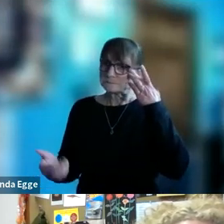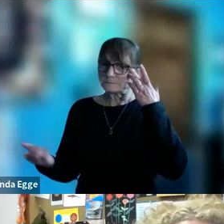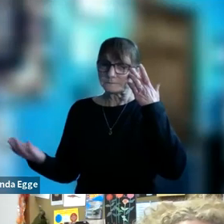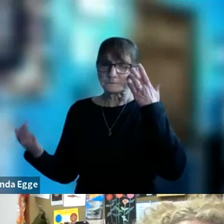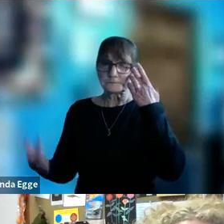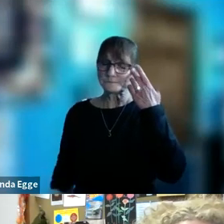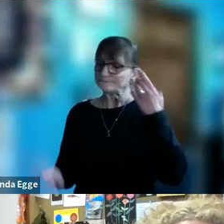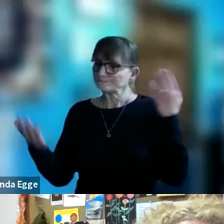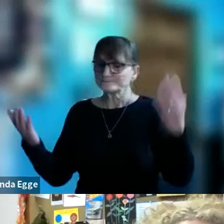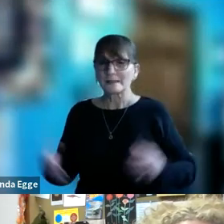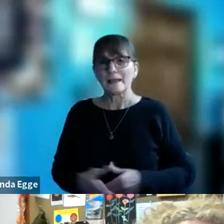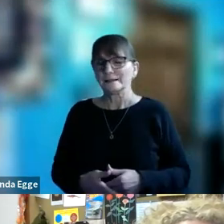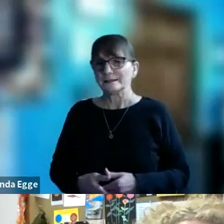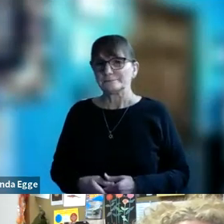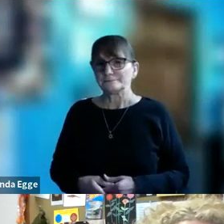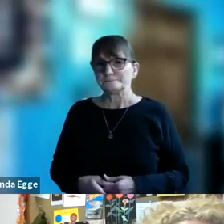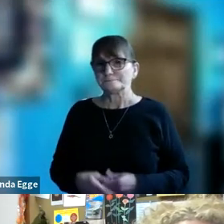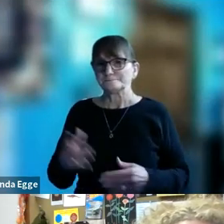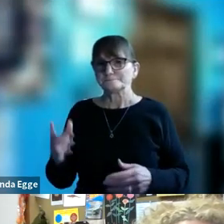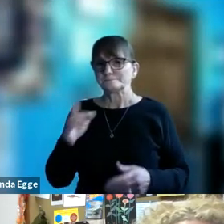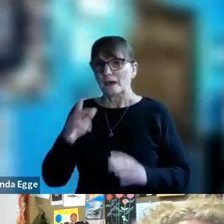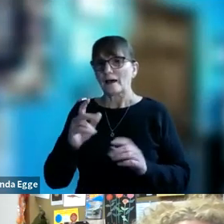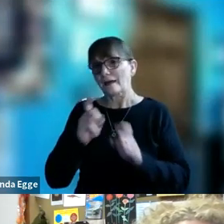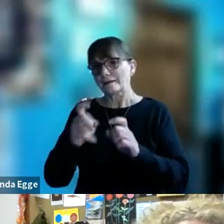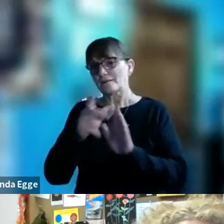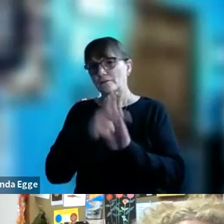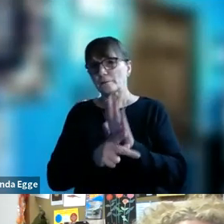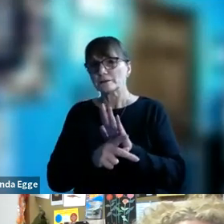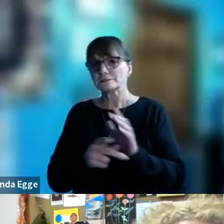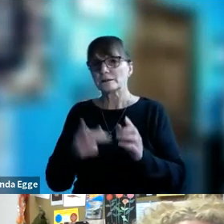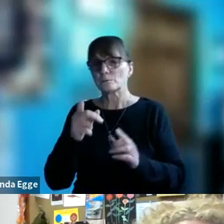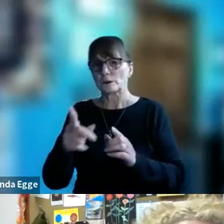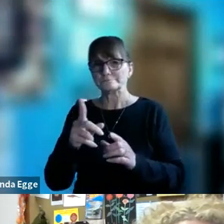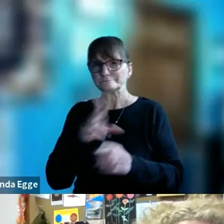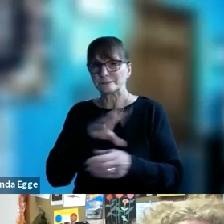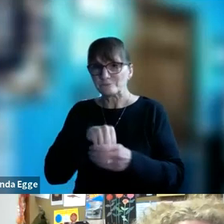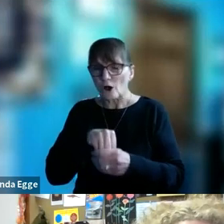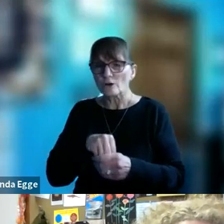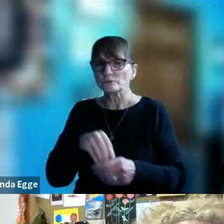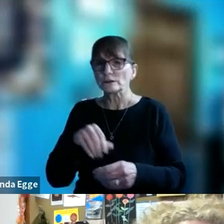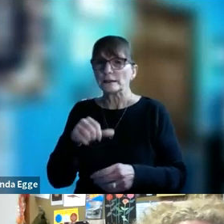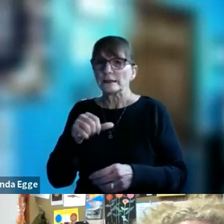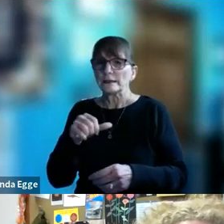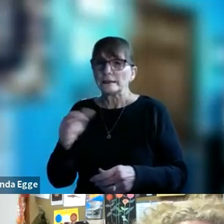I mean I gave the policy on what goes into that, but it's just not something, at least for New Mexico,